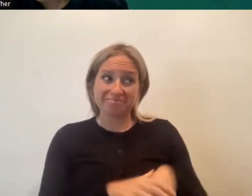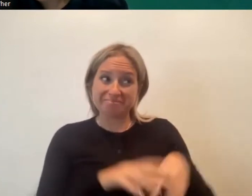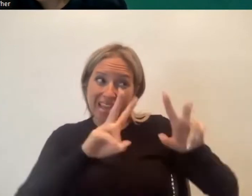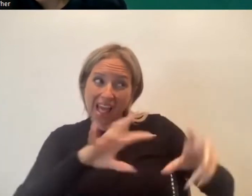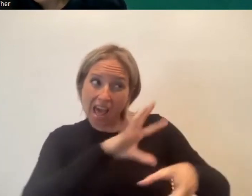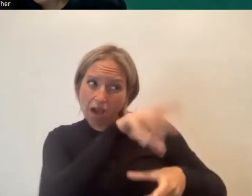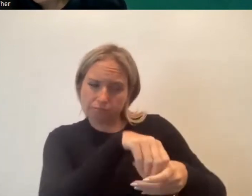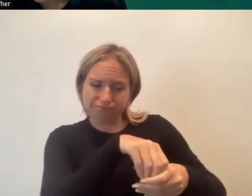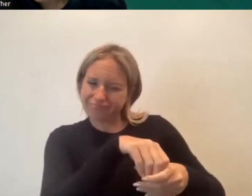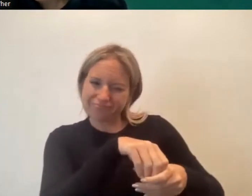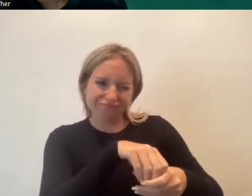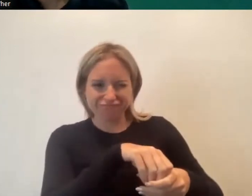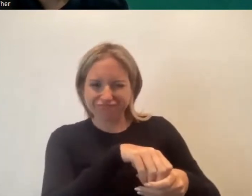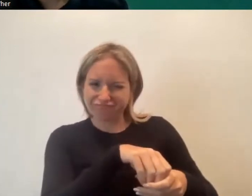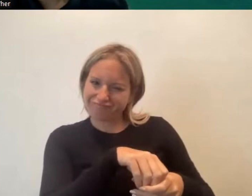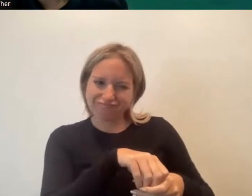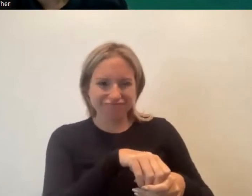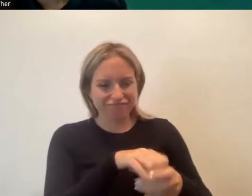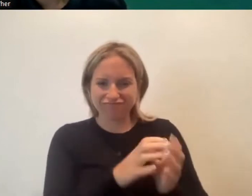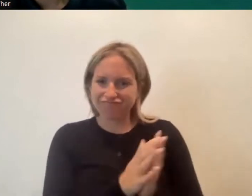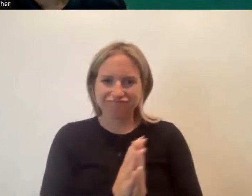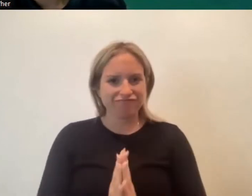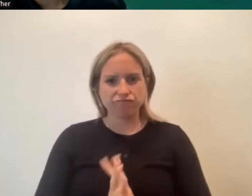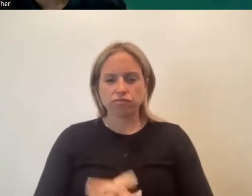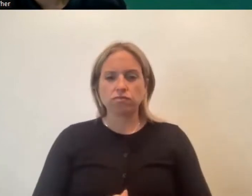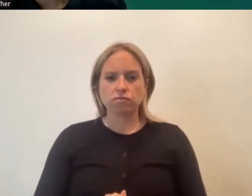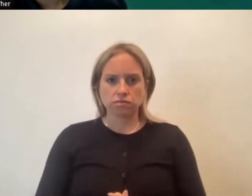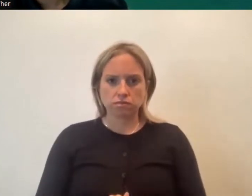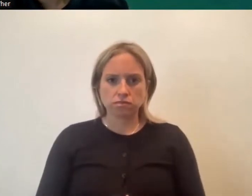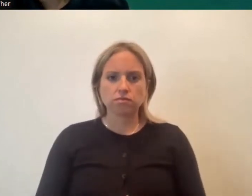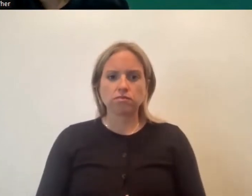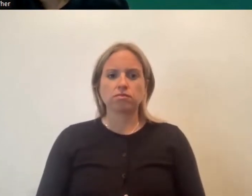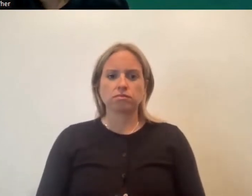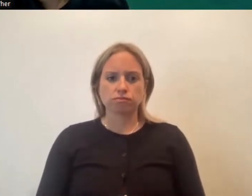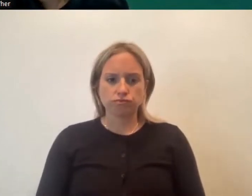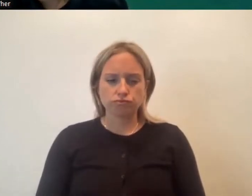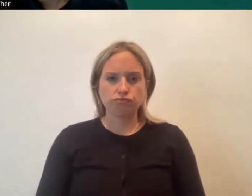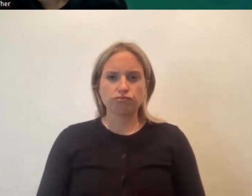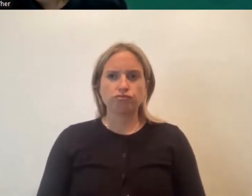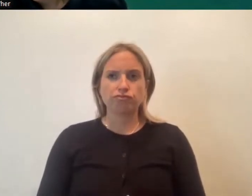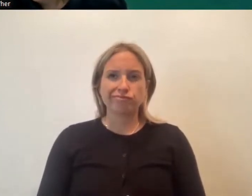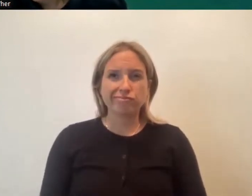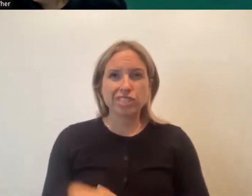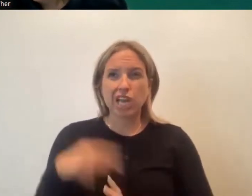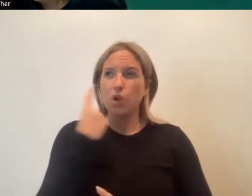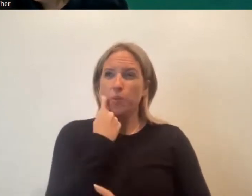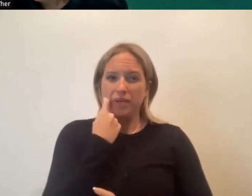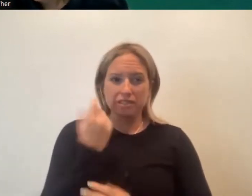Mike: They're going to look at just the past 15 years.